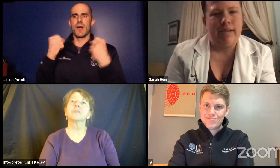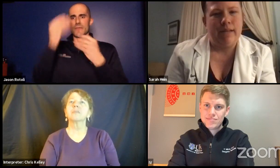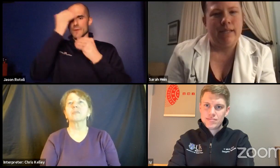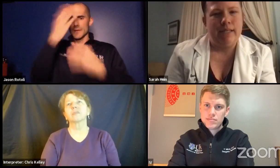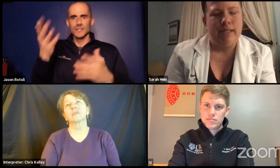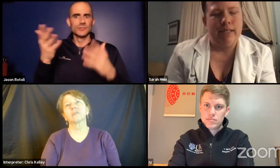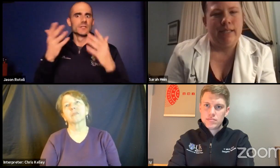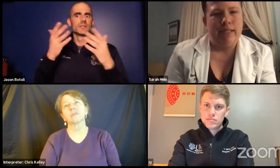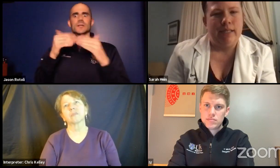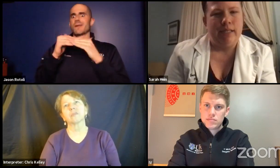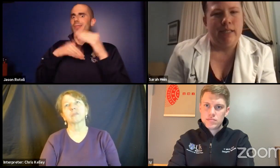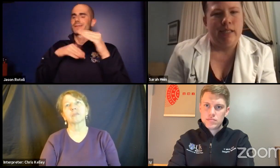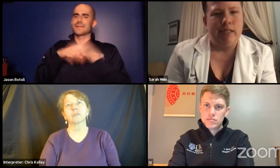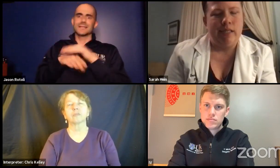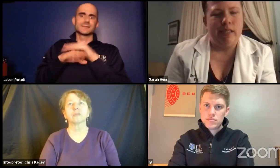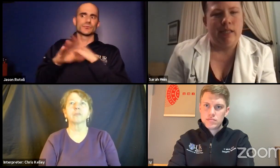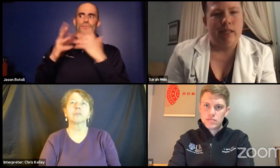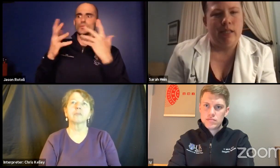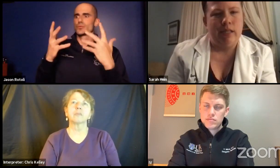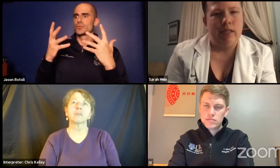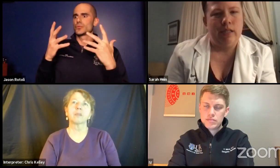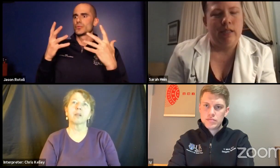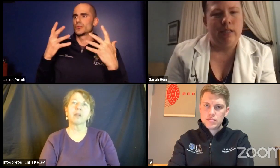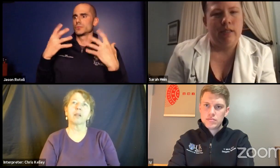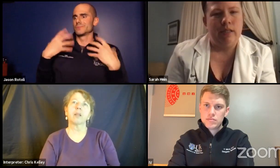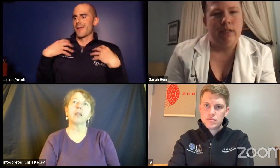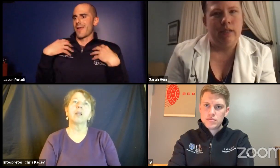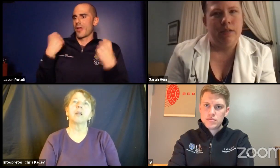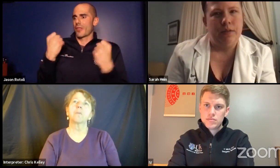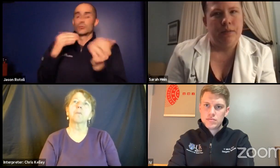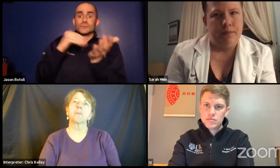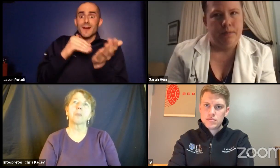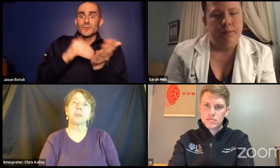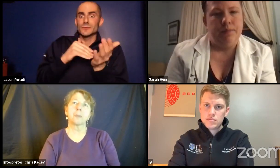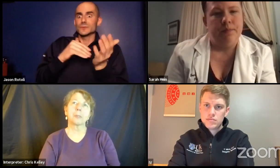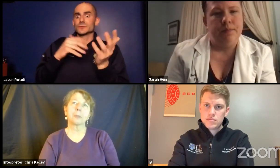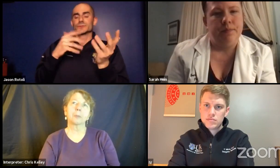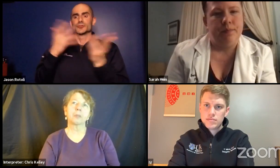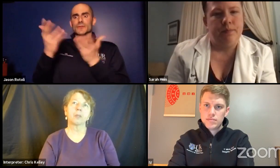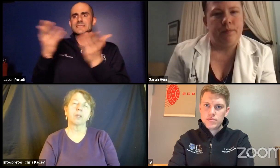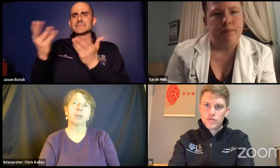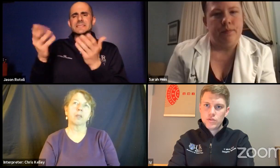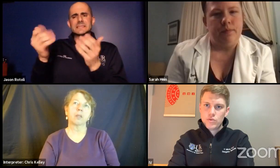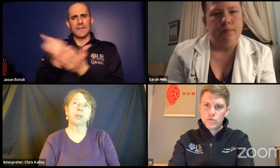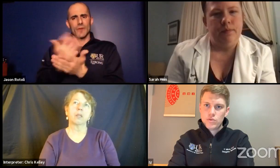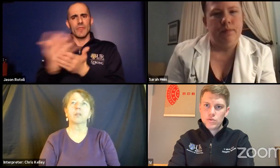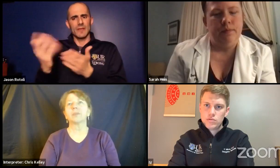insurance? Wow. We do not even have enough time to talk